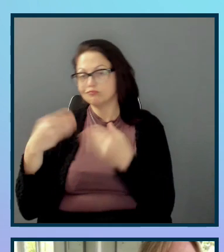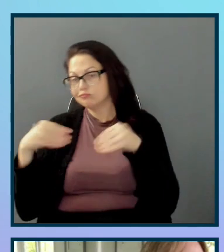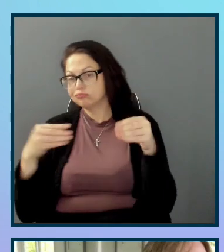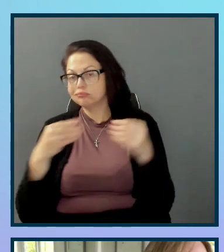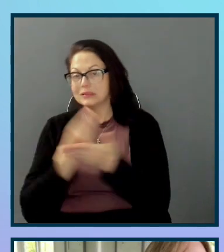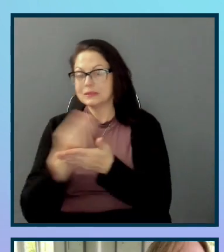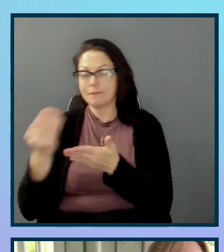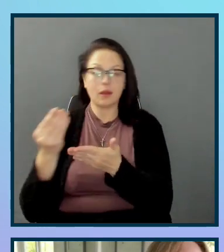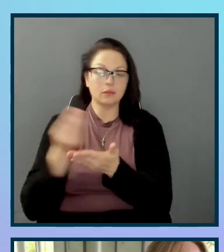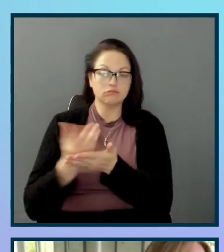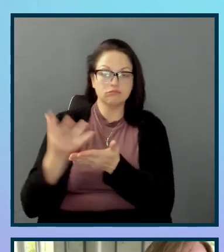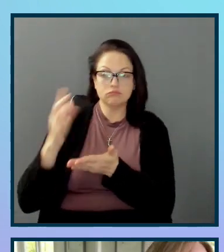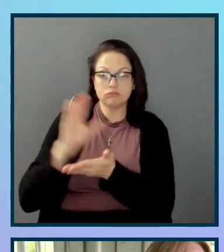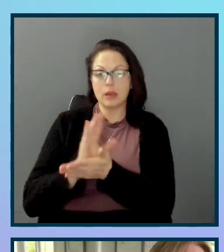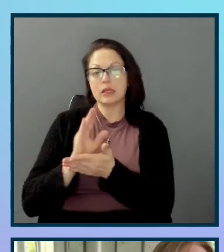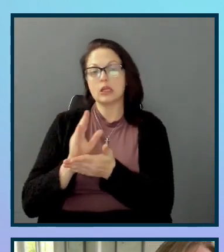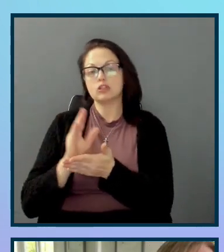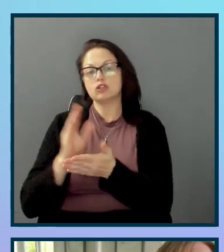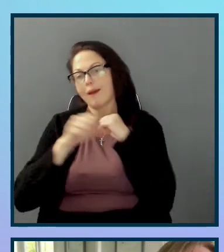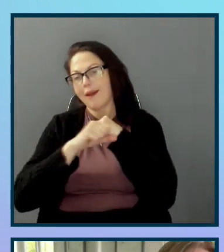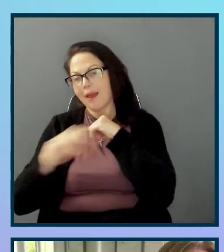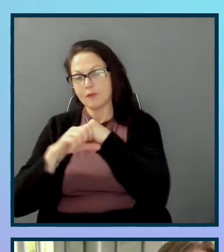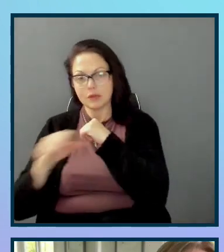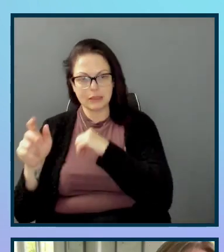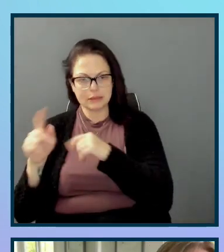and we put this up on our website and then all of a sudden people see this.